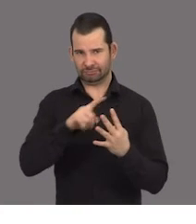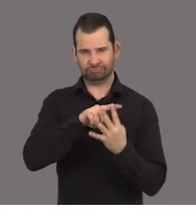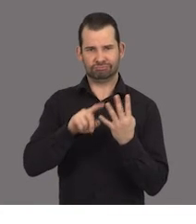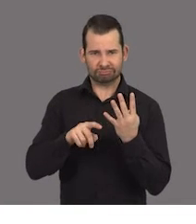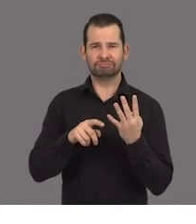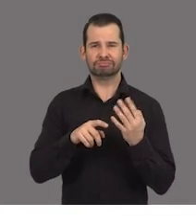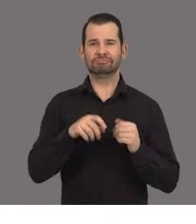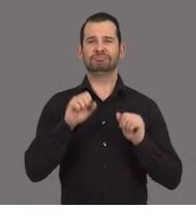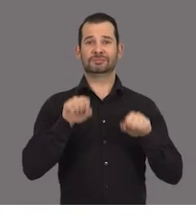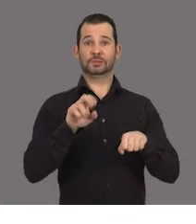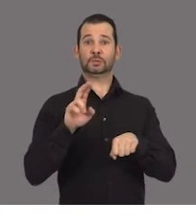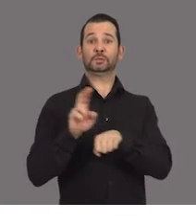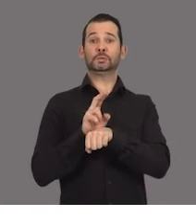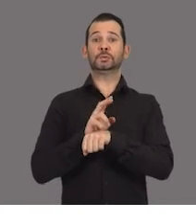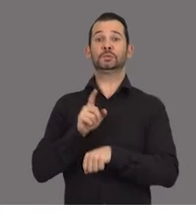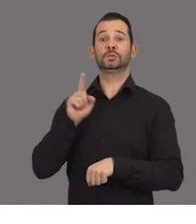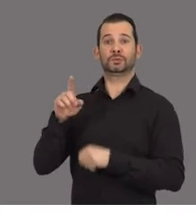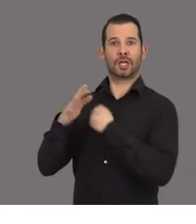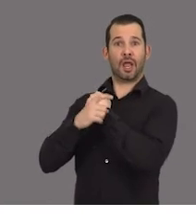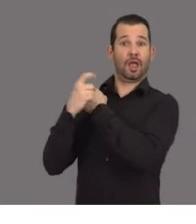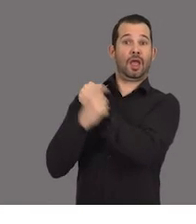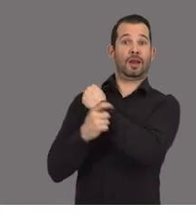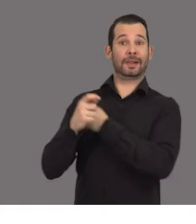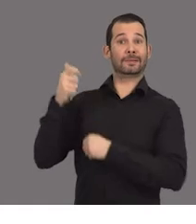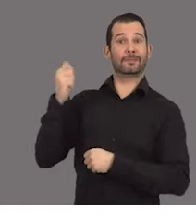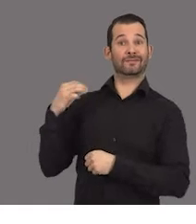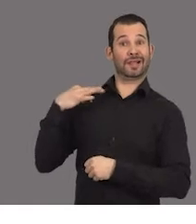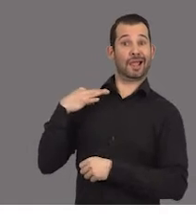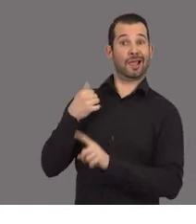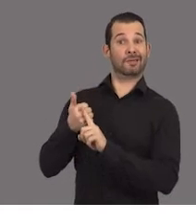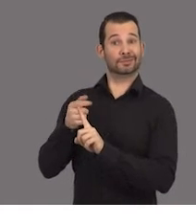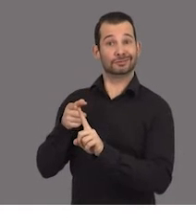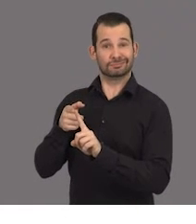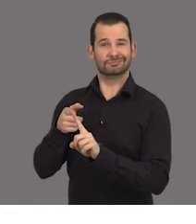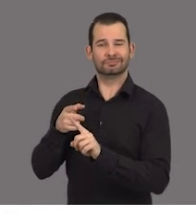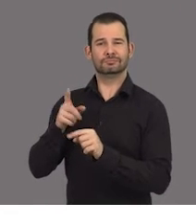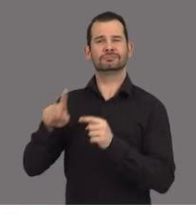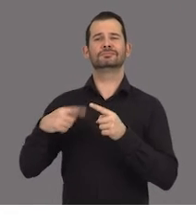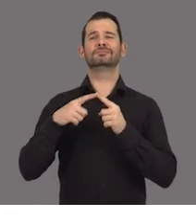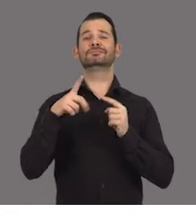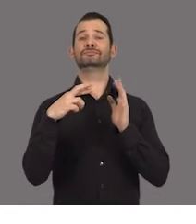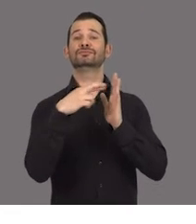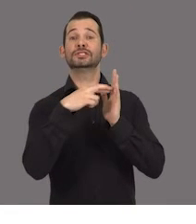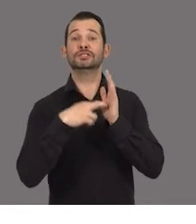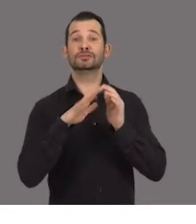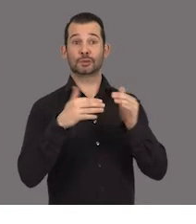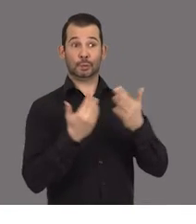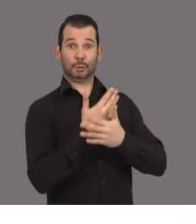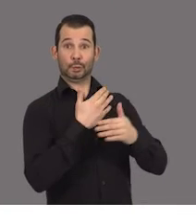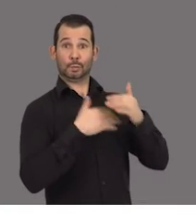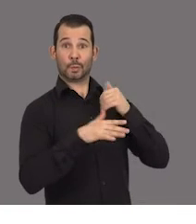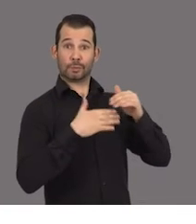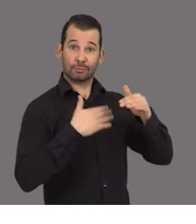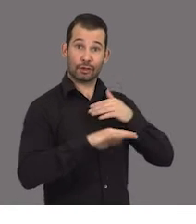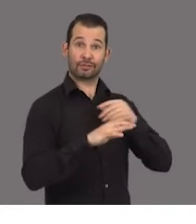you can use the Automated Benefits Application, when you register your newborn’s birth with your province or territory.